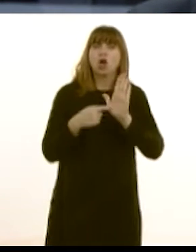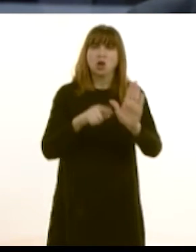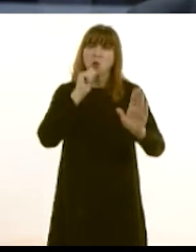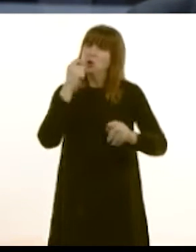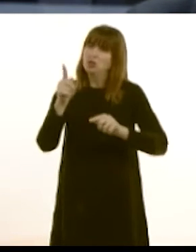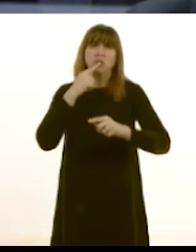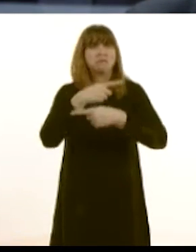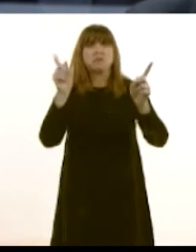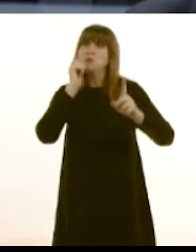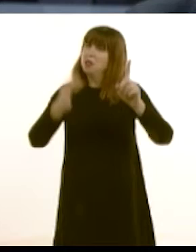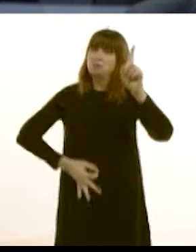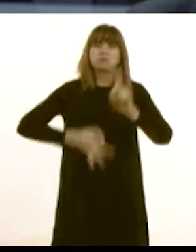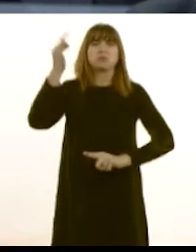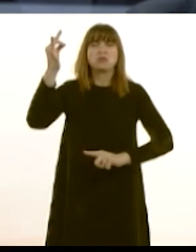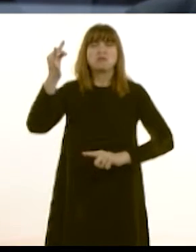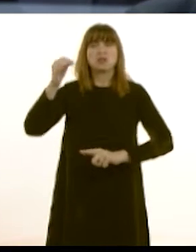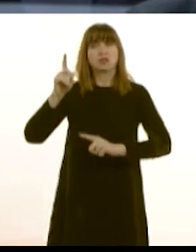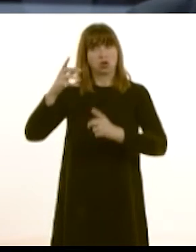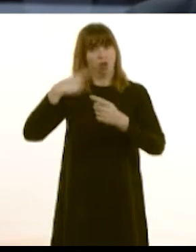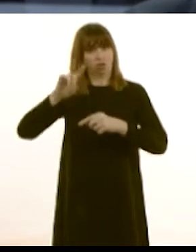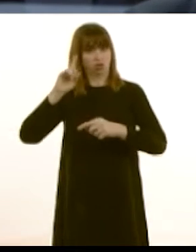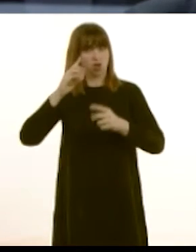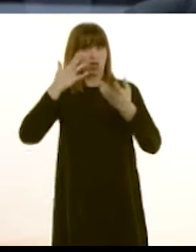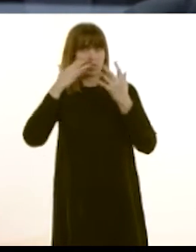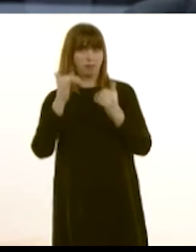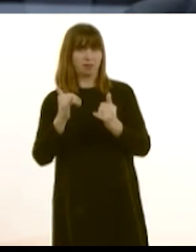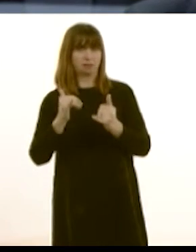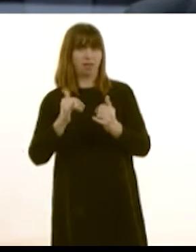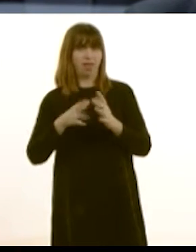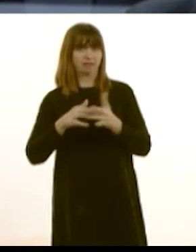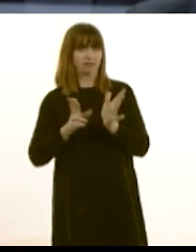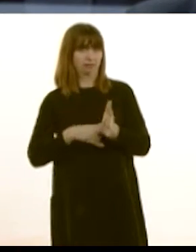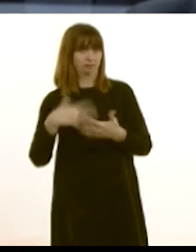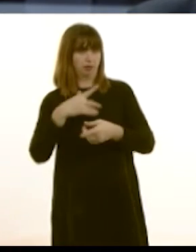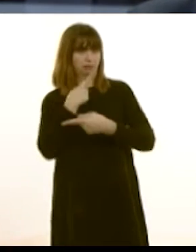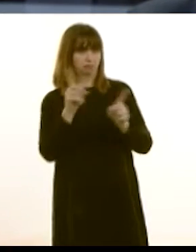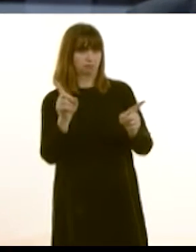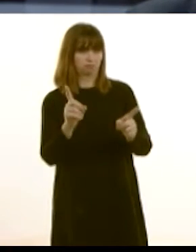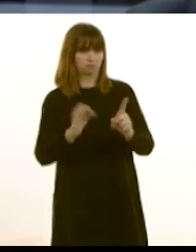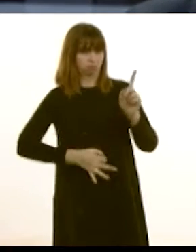Last year, your schools inspector, Estyn, said that the programme had had no impact in improving literacy levels.